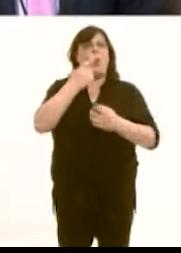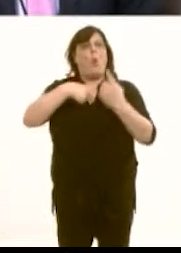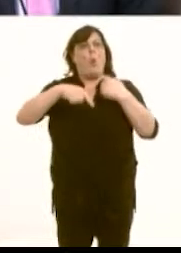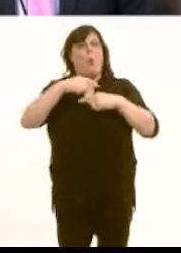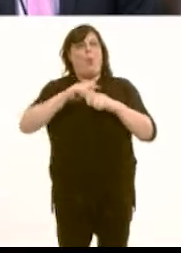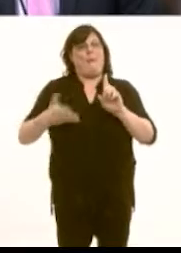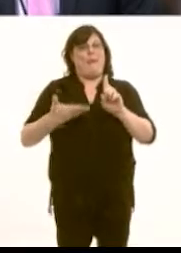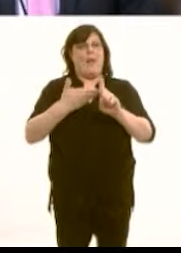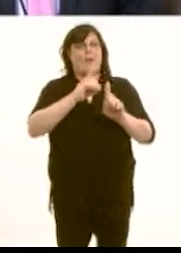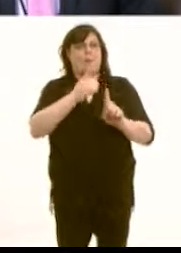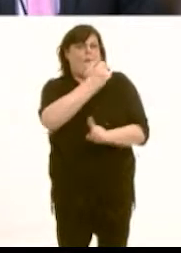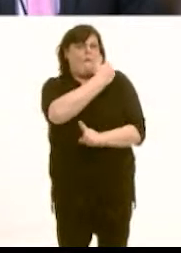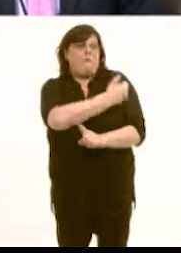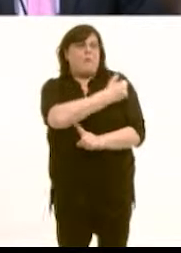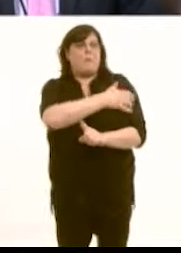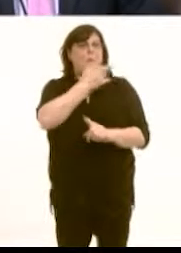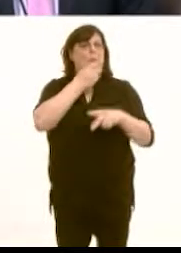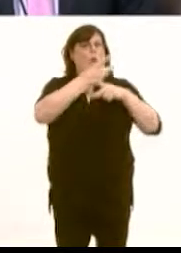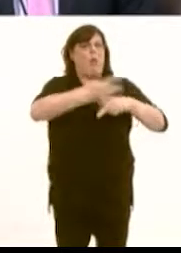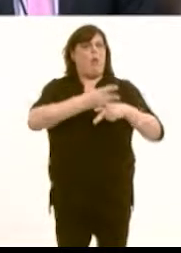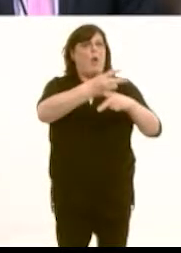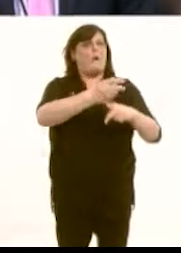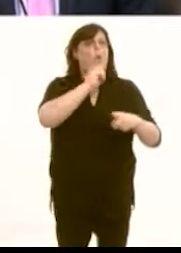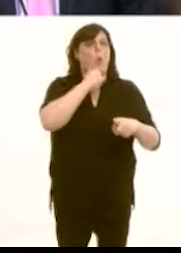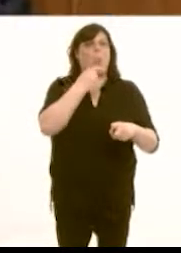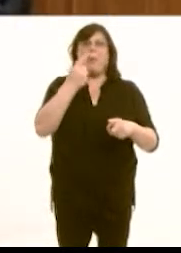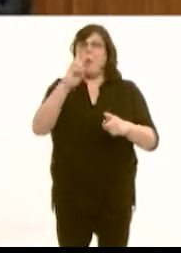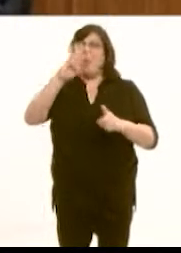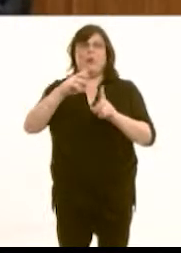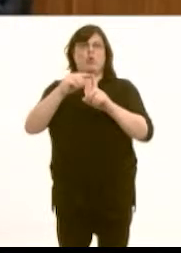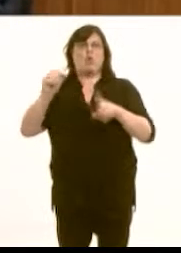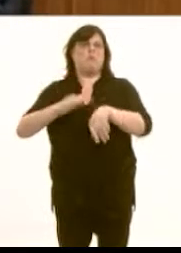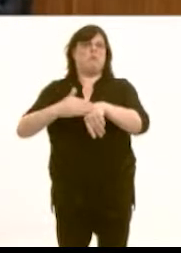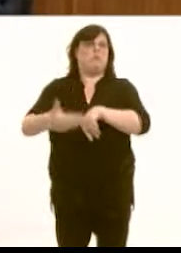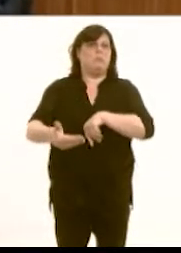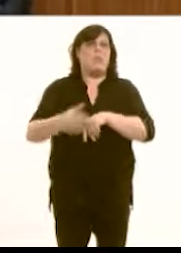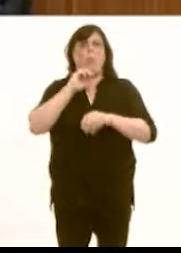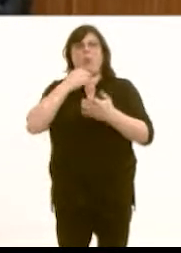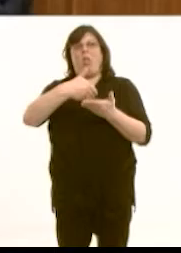The Welsh Tories would abandon them. Mohammad Asghar: 2.